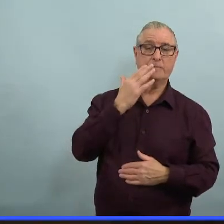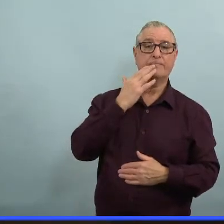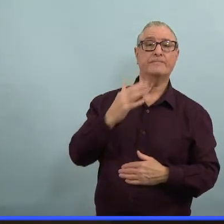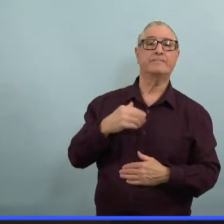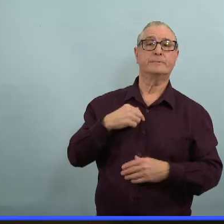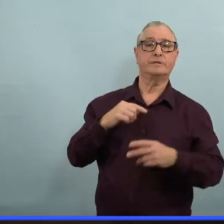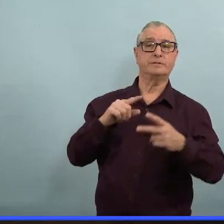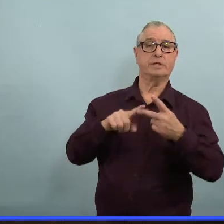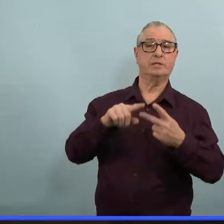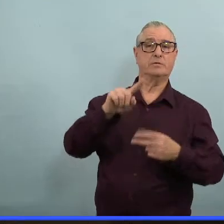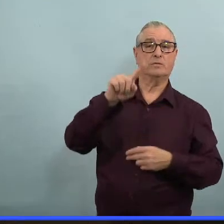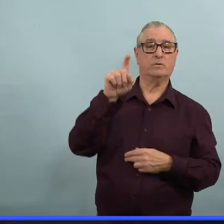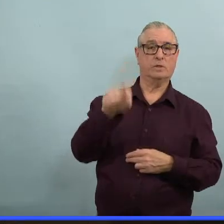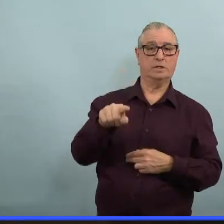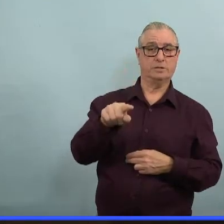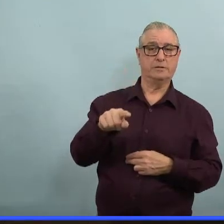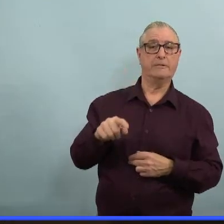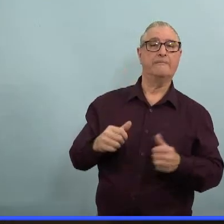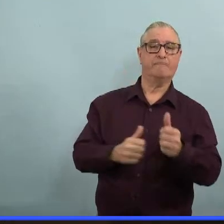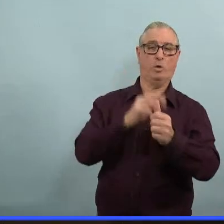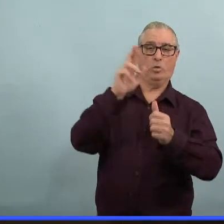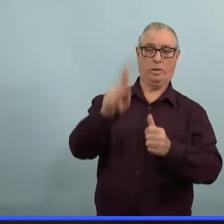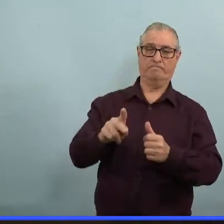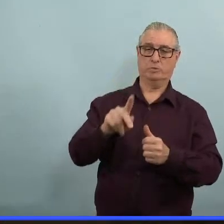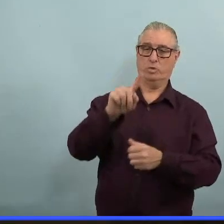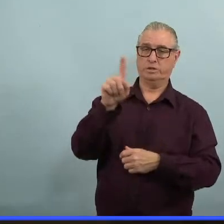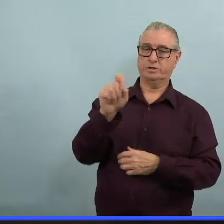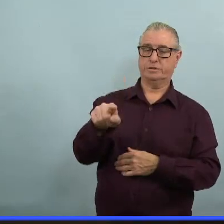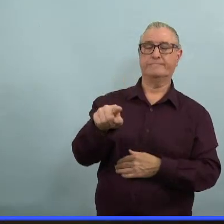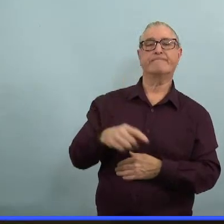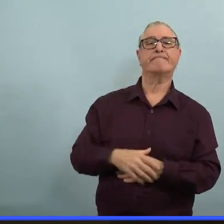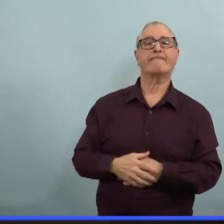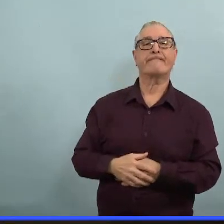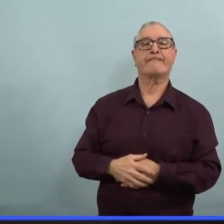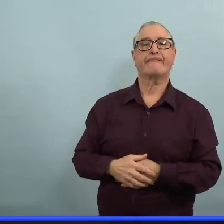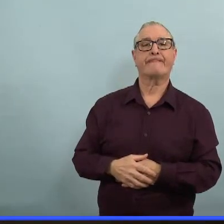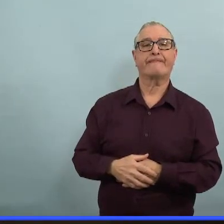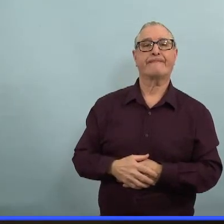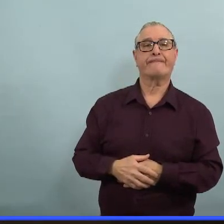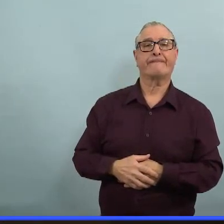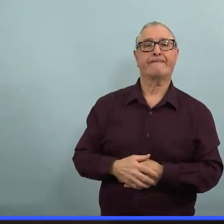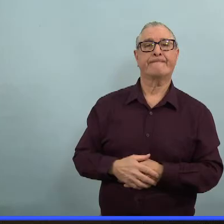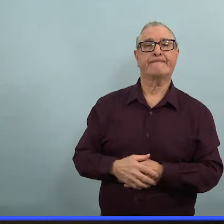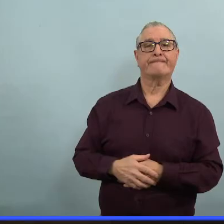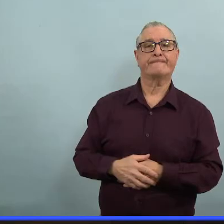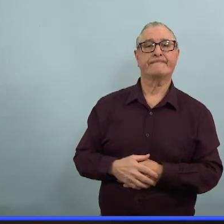a lot of people have been asking a lot of questions it's been more than two years a